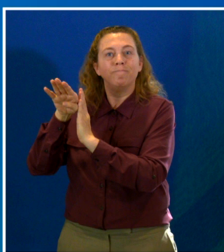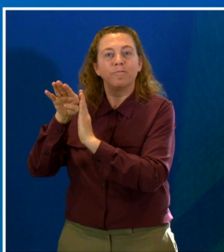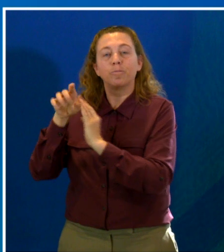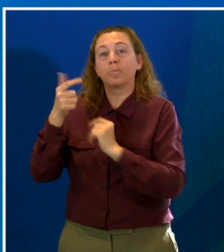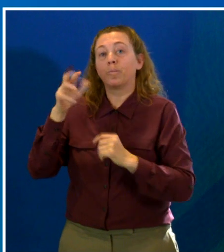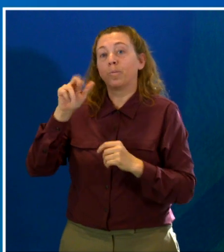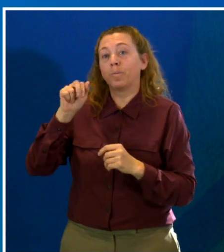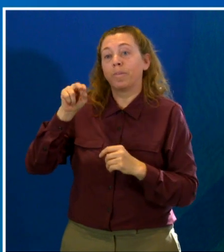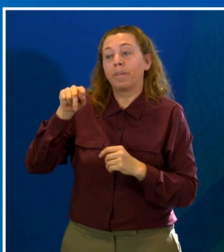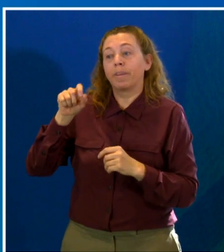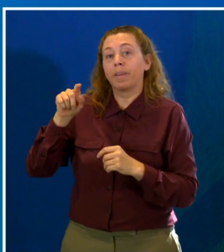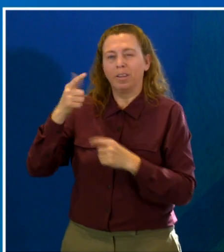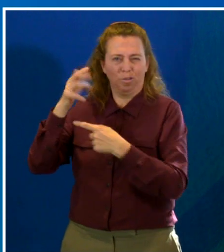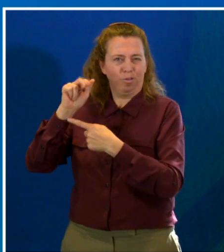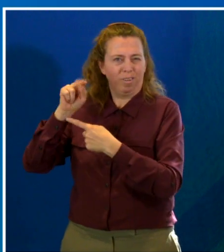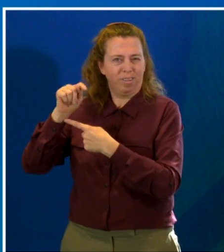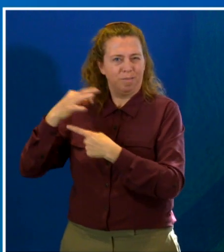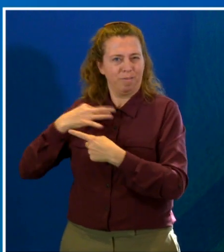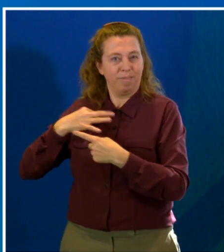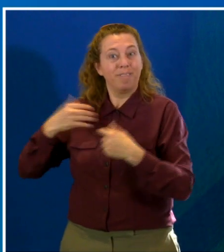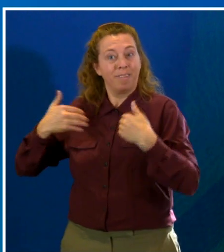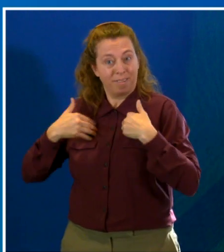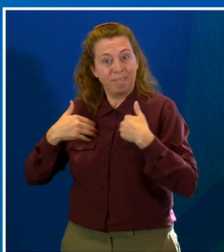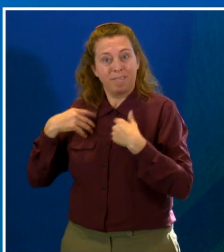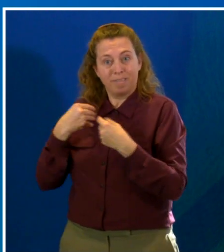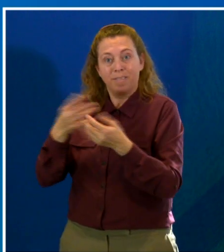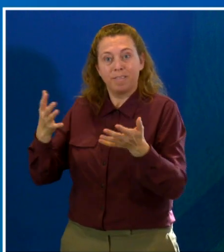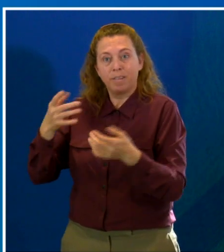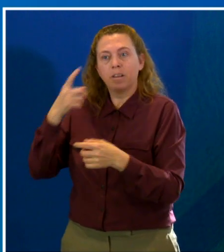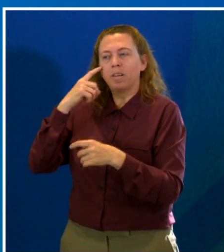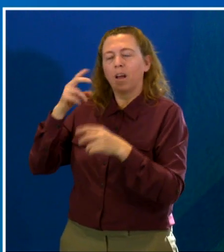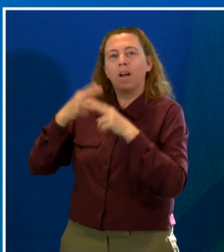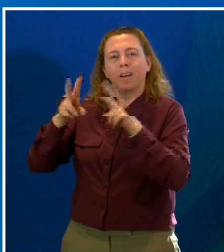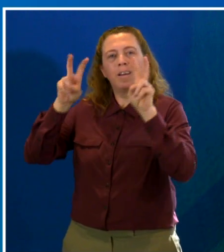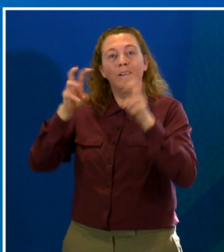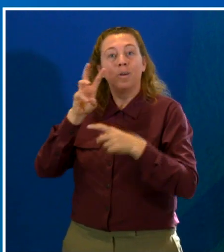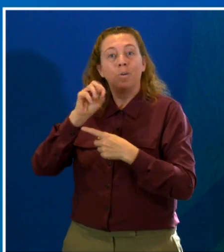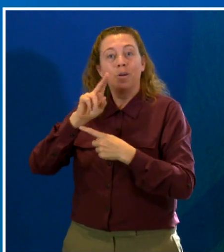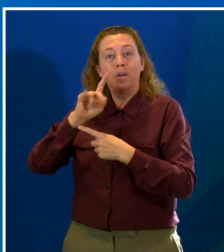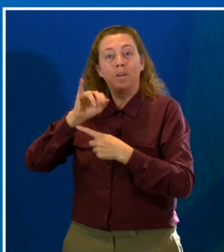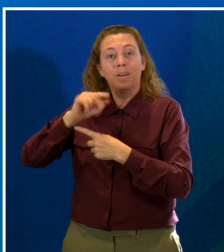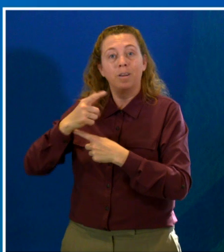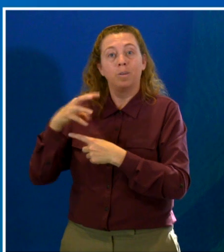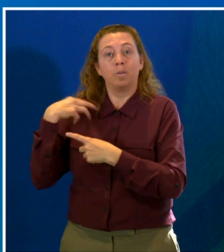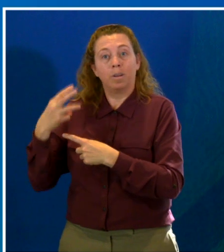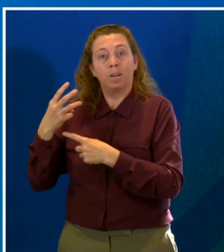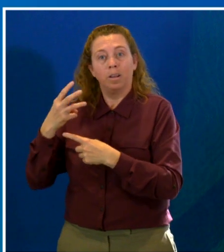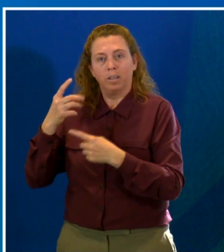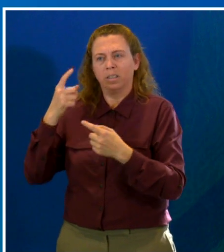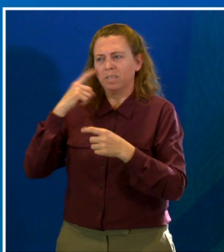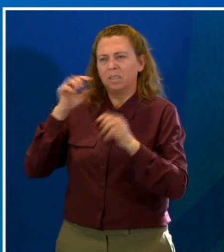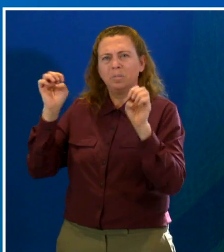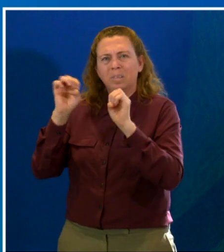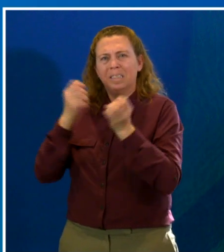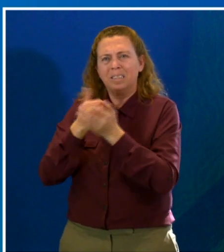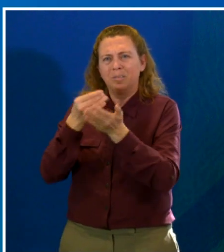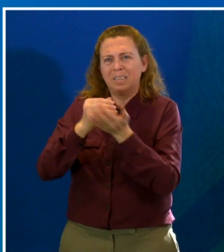for its fourth round of emergency grants available to small businesses impacted by COVID-19.